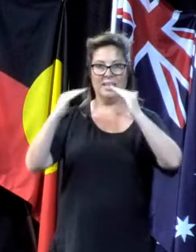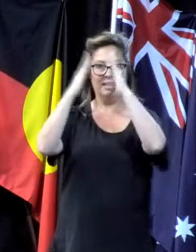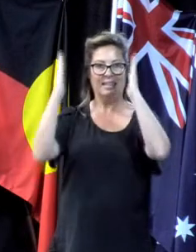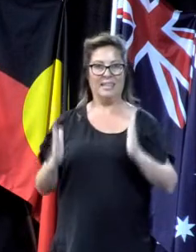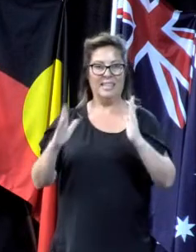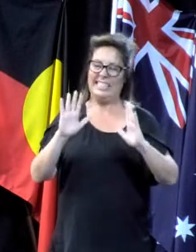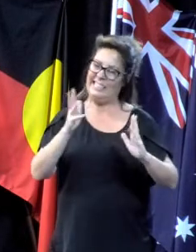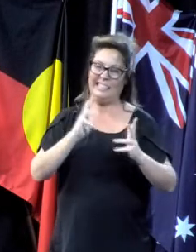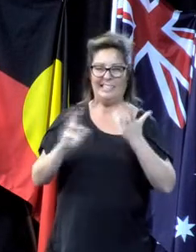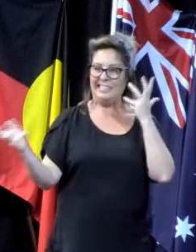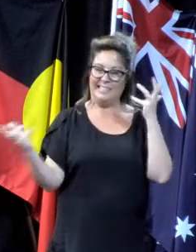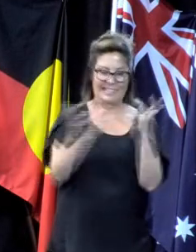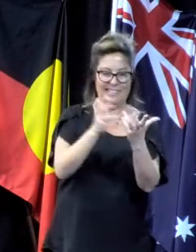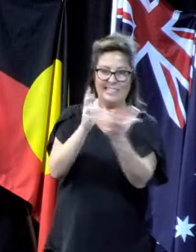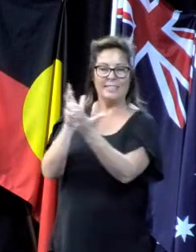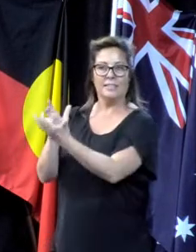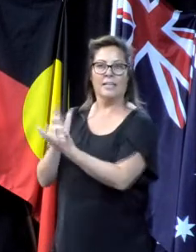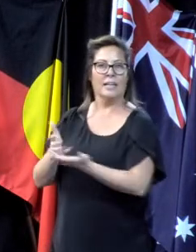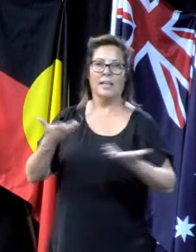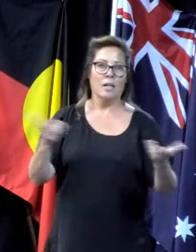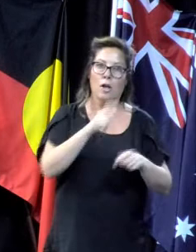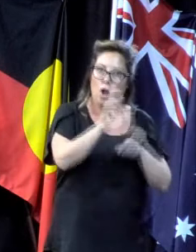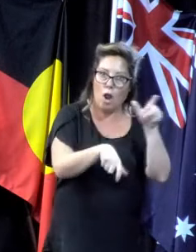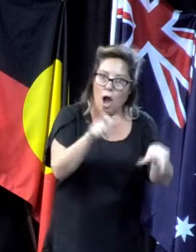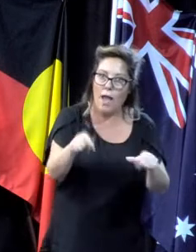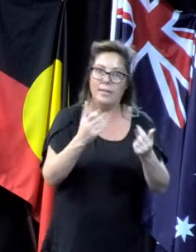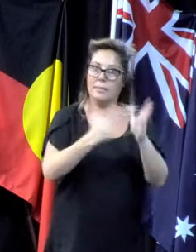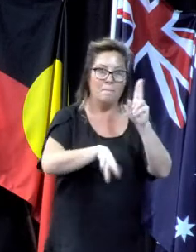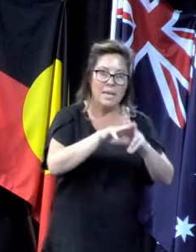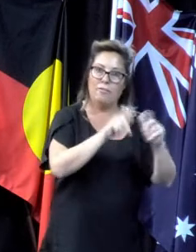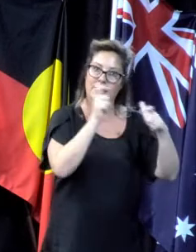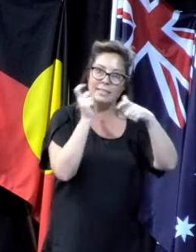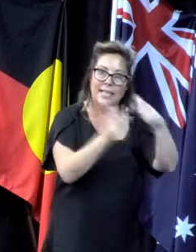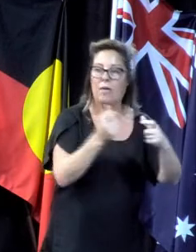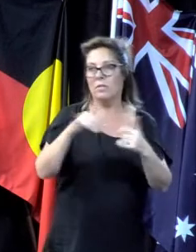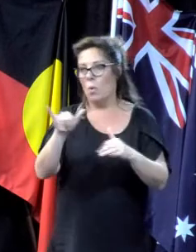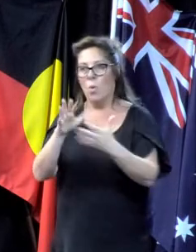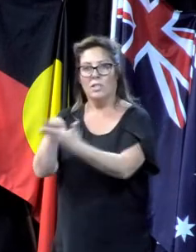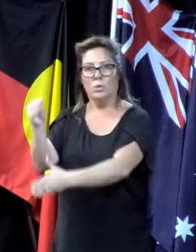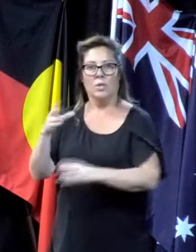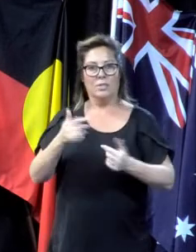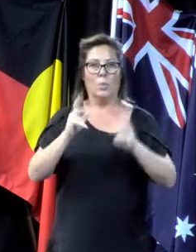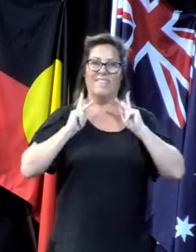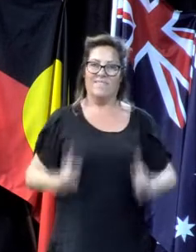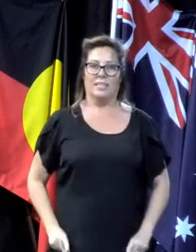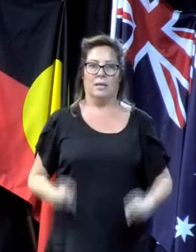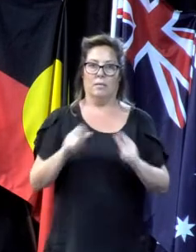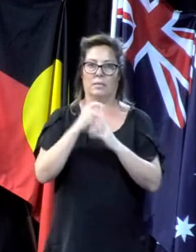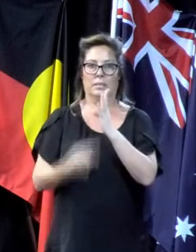fact clients, including parents and caregivers, with physical disability. This is a major issue... Just slow – sorry – just slow down a smidge.